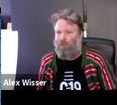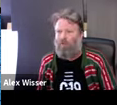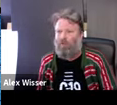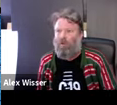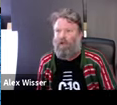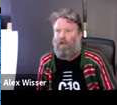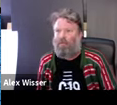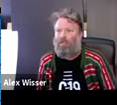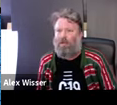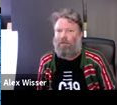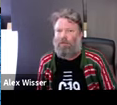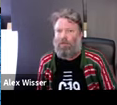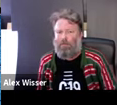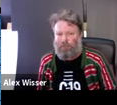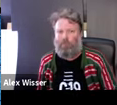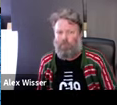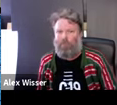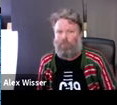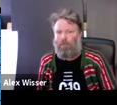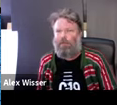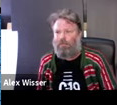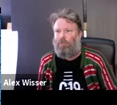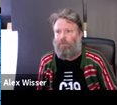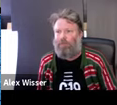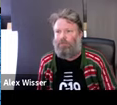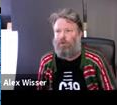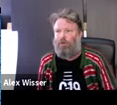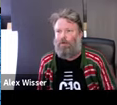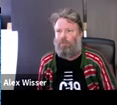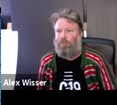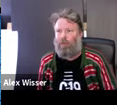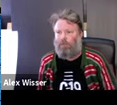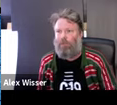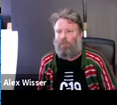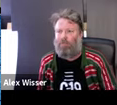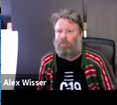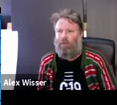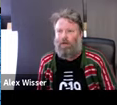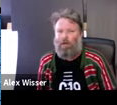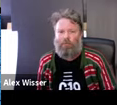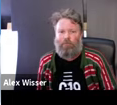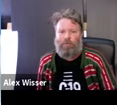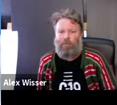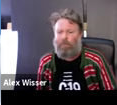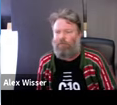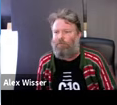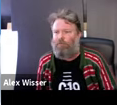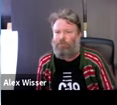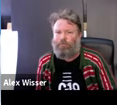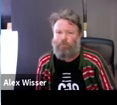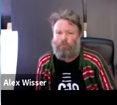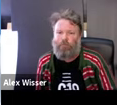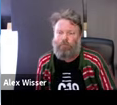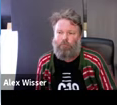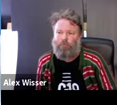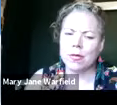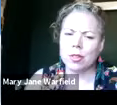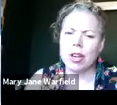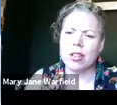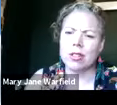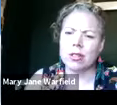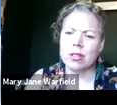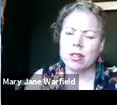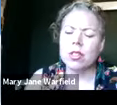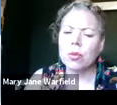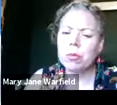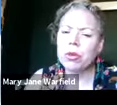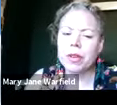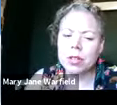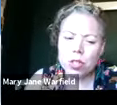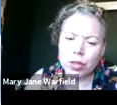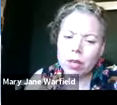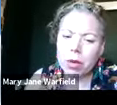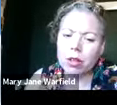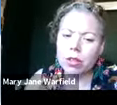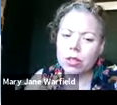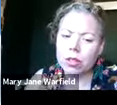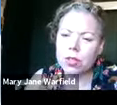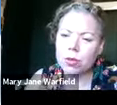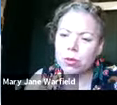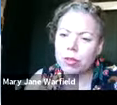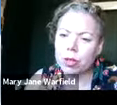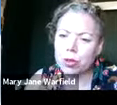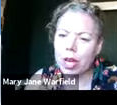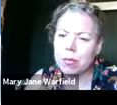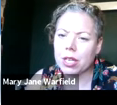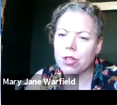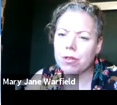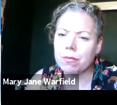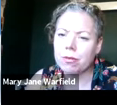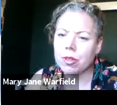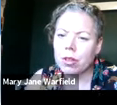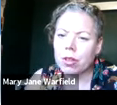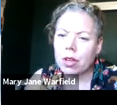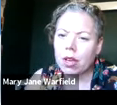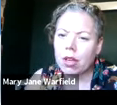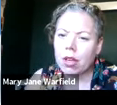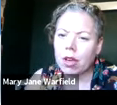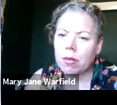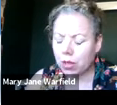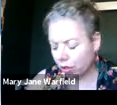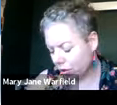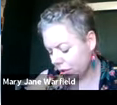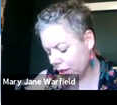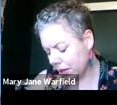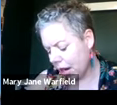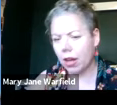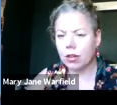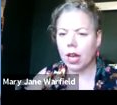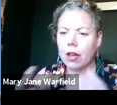themselves as well. >> MARY JANE WARFIELD: Greats. I want to talk